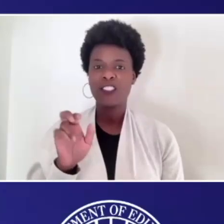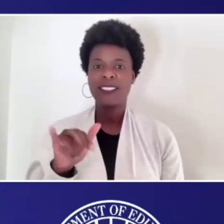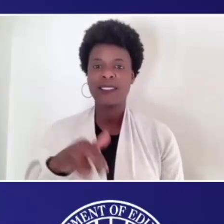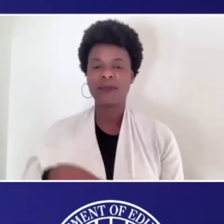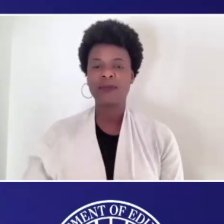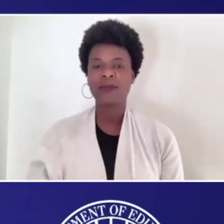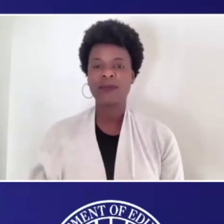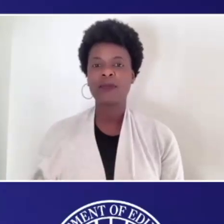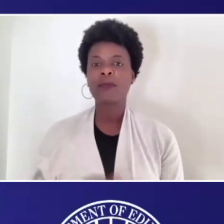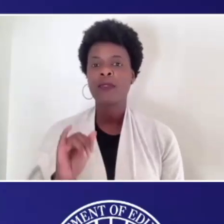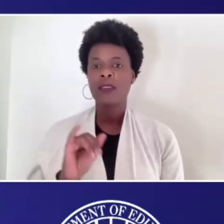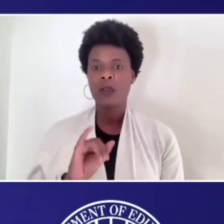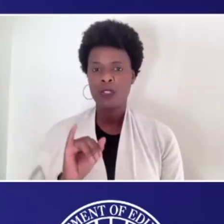And Jeff, your card is up.